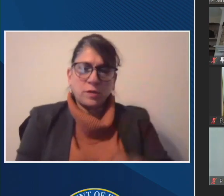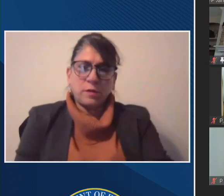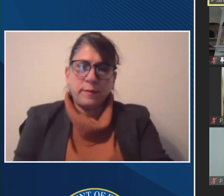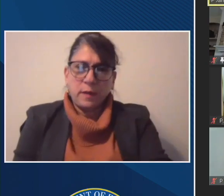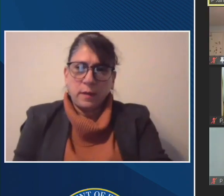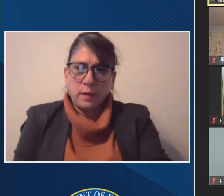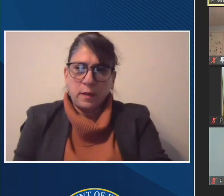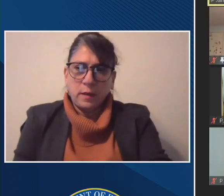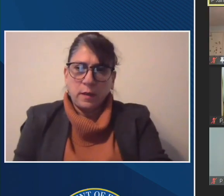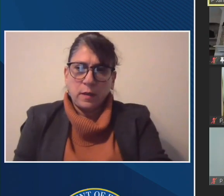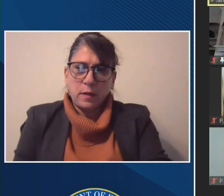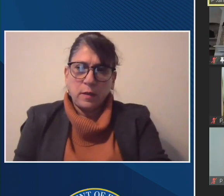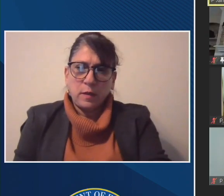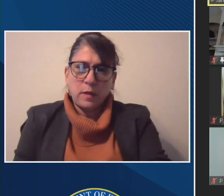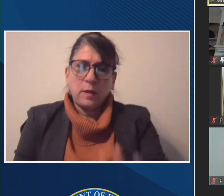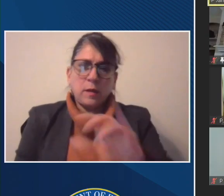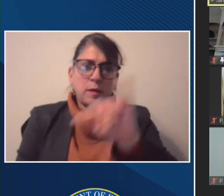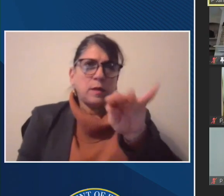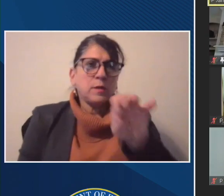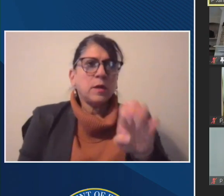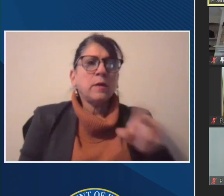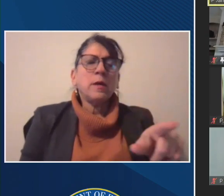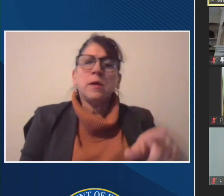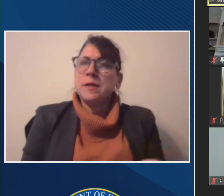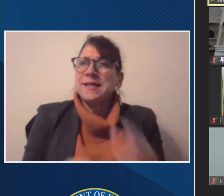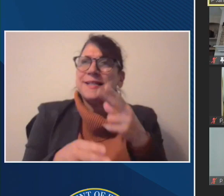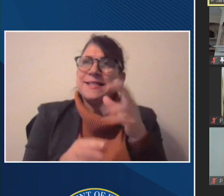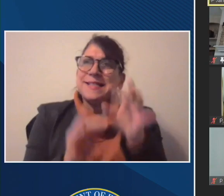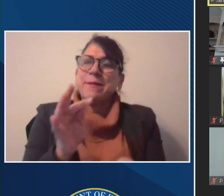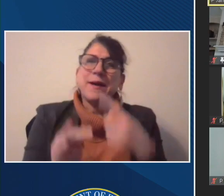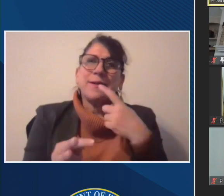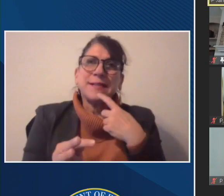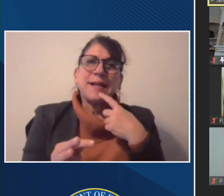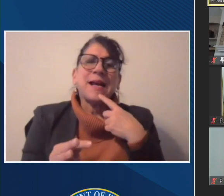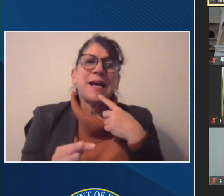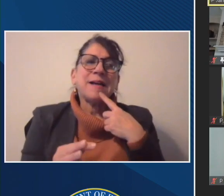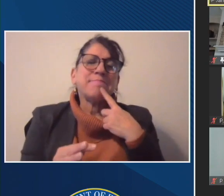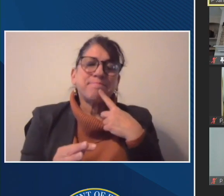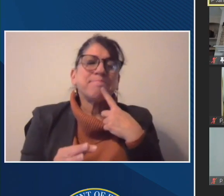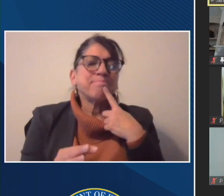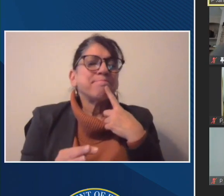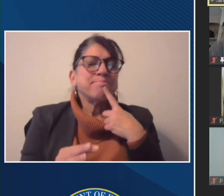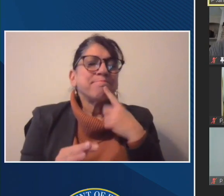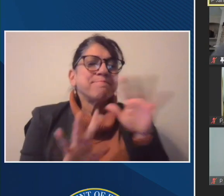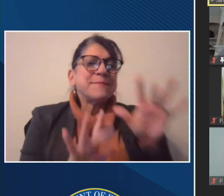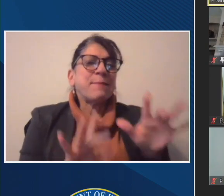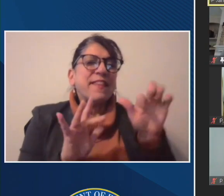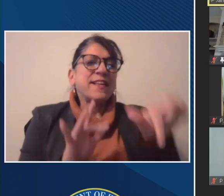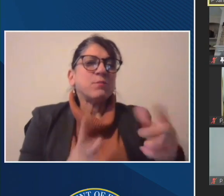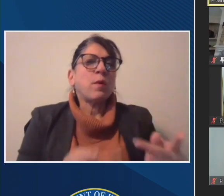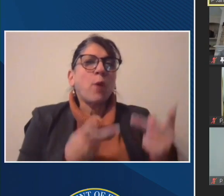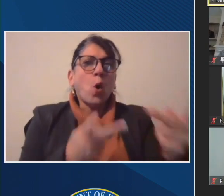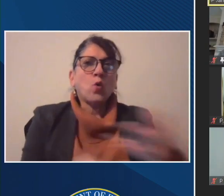Very simply, I'll say what I said in the chat. I'm very sympathetic to this proposal. I would- it would be helpful to